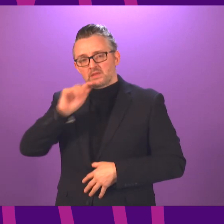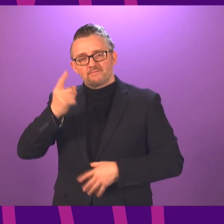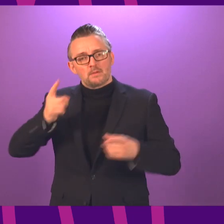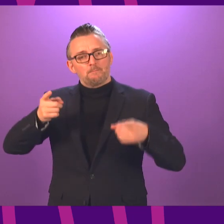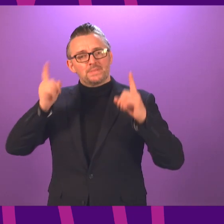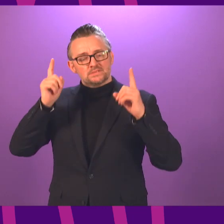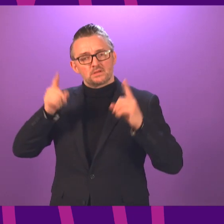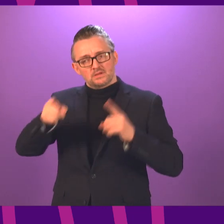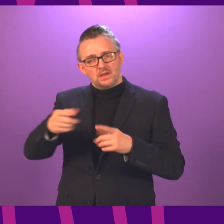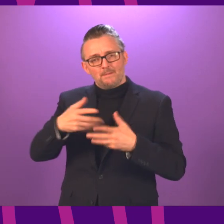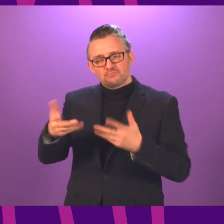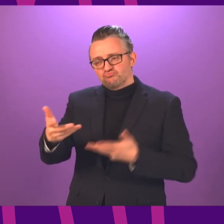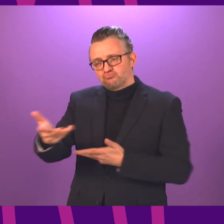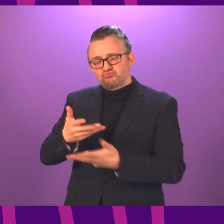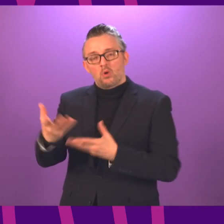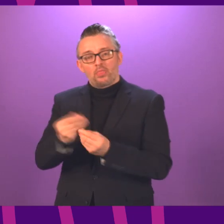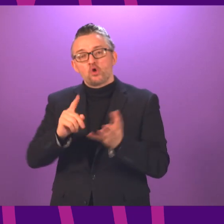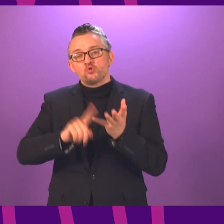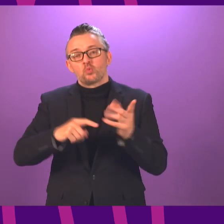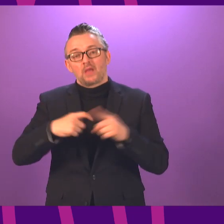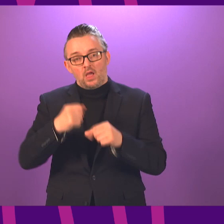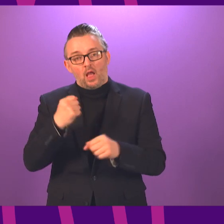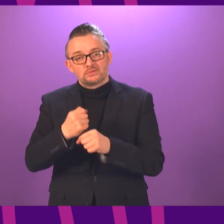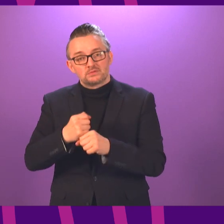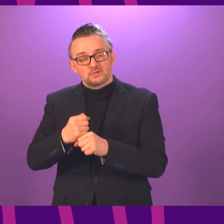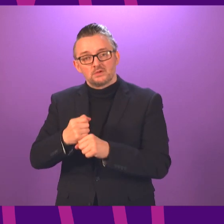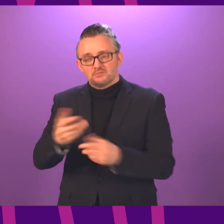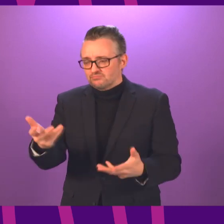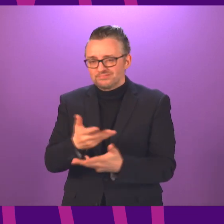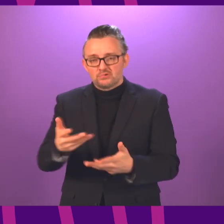What discussions have been had with the UK Government about the continuation of the furlough